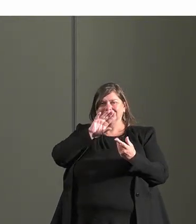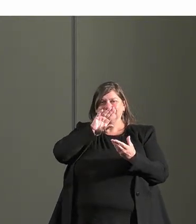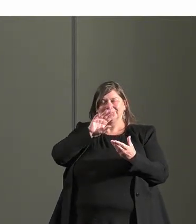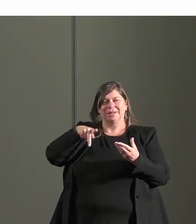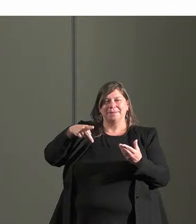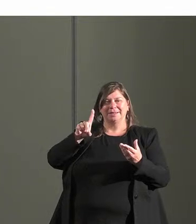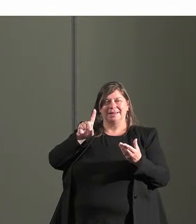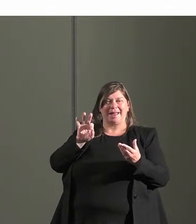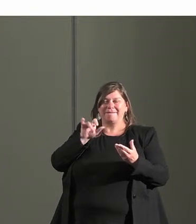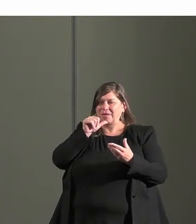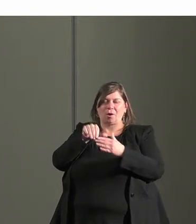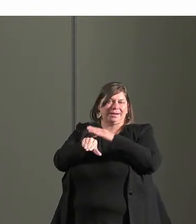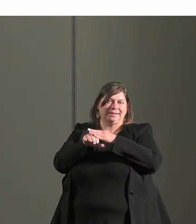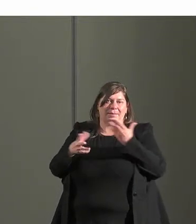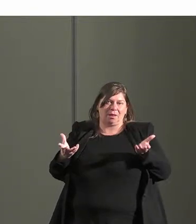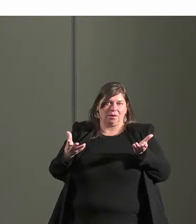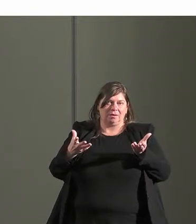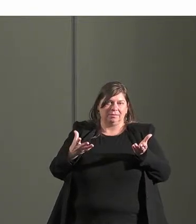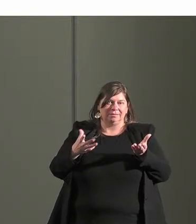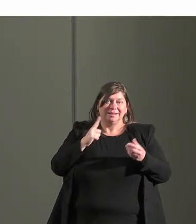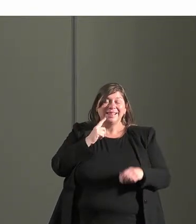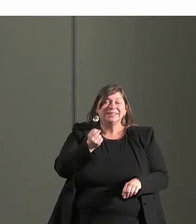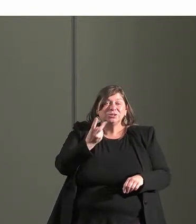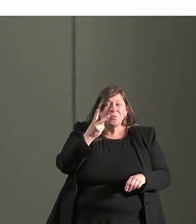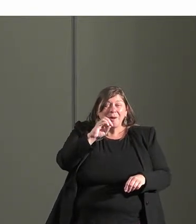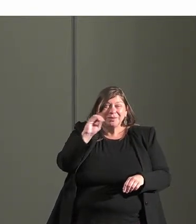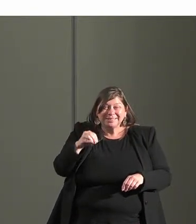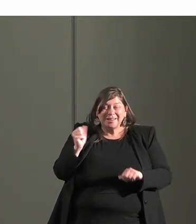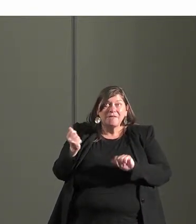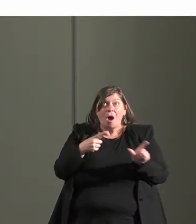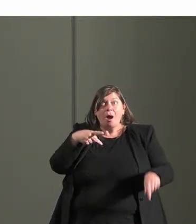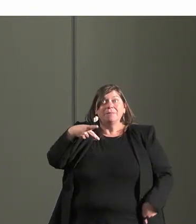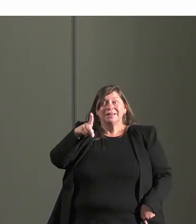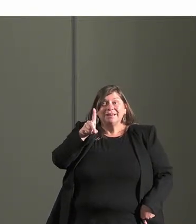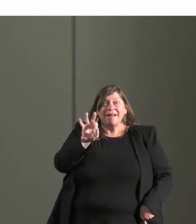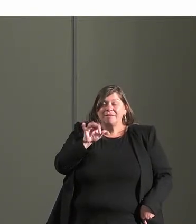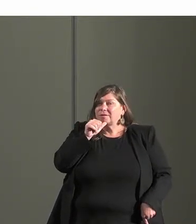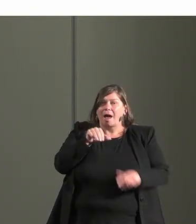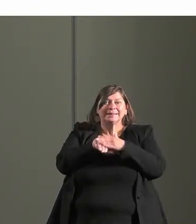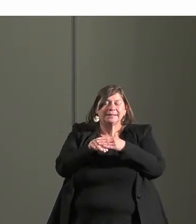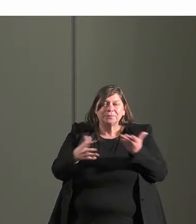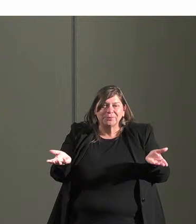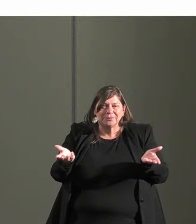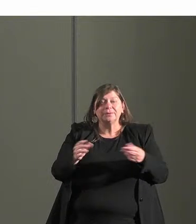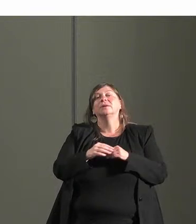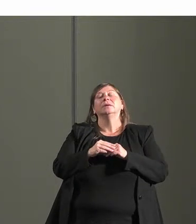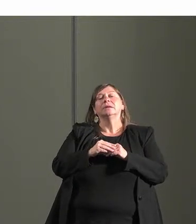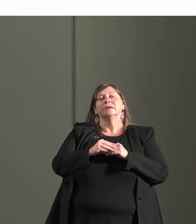understand how difficult it could be to come across